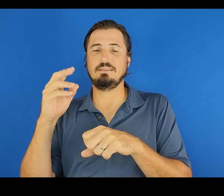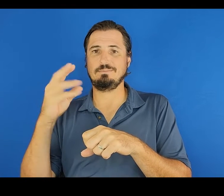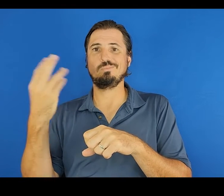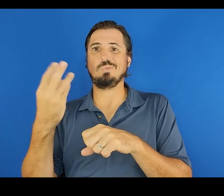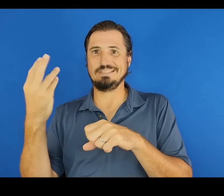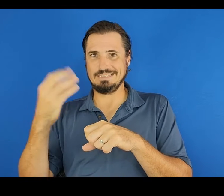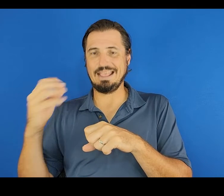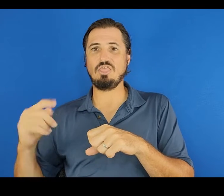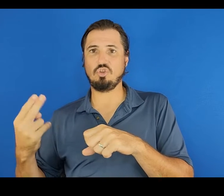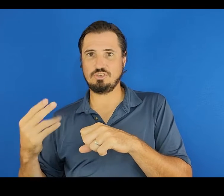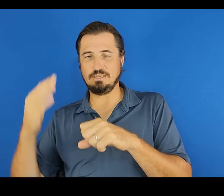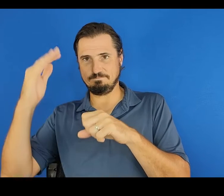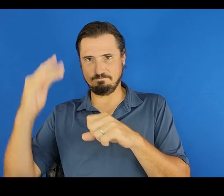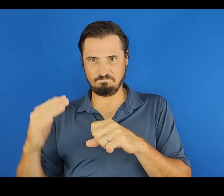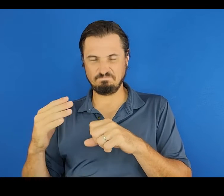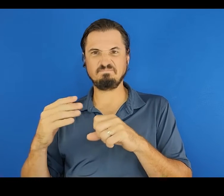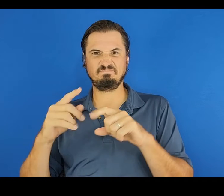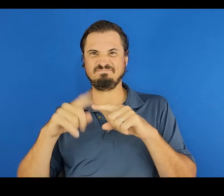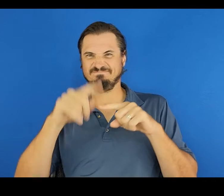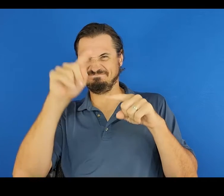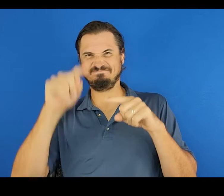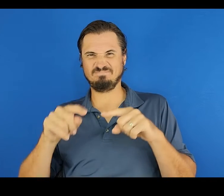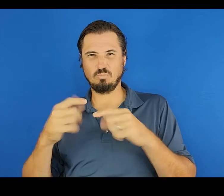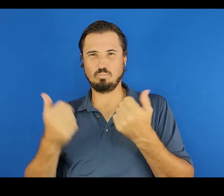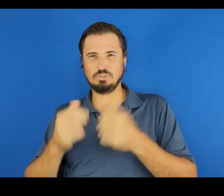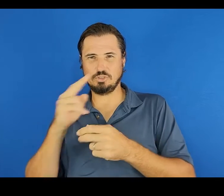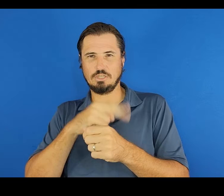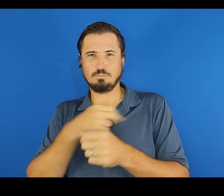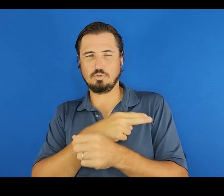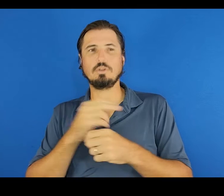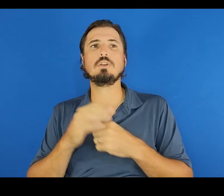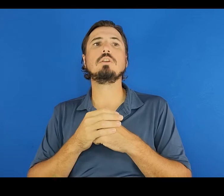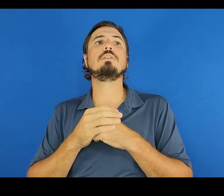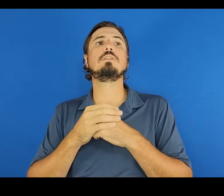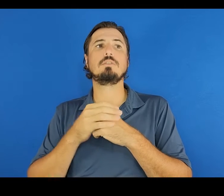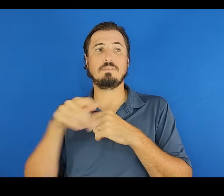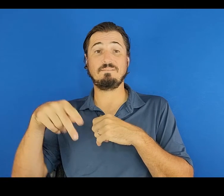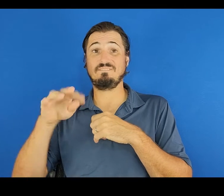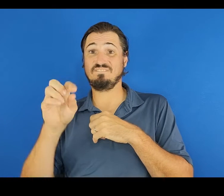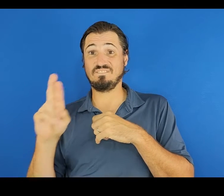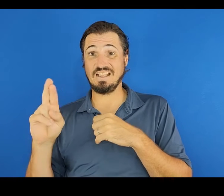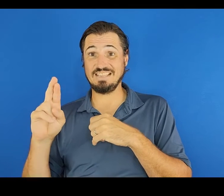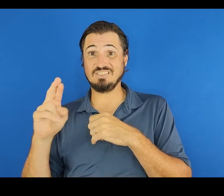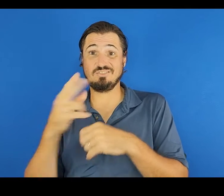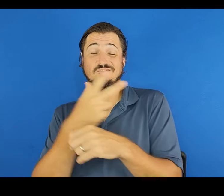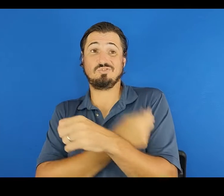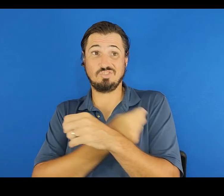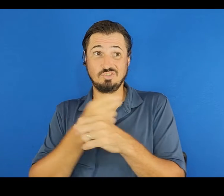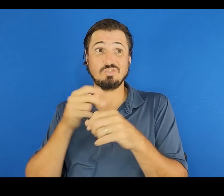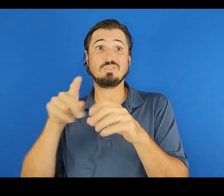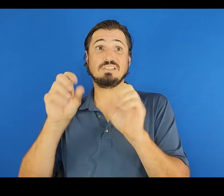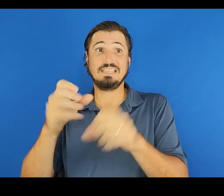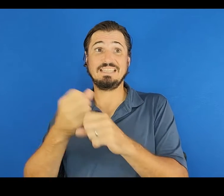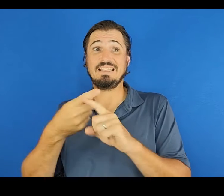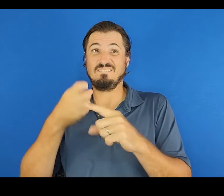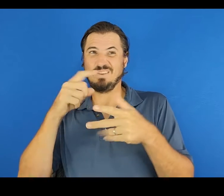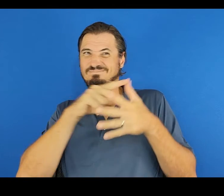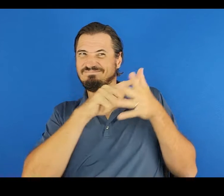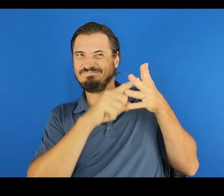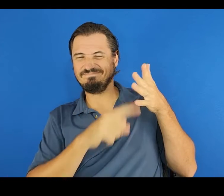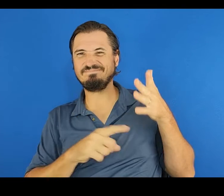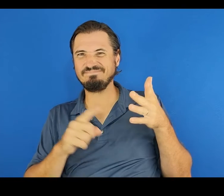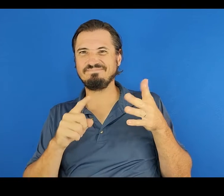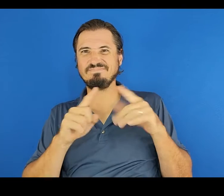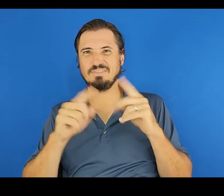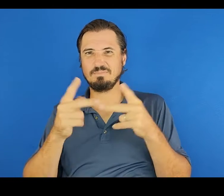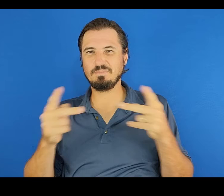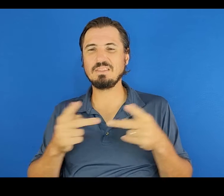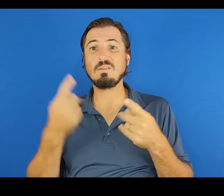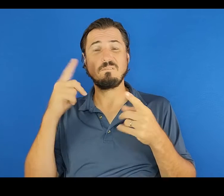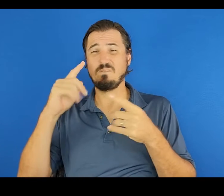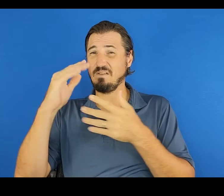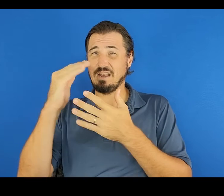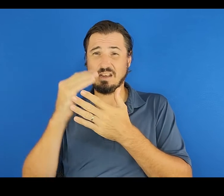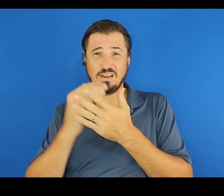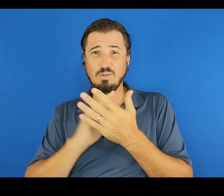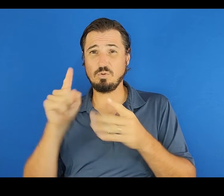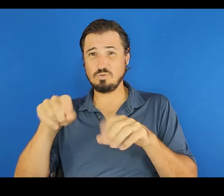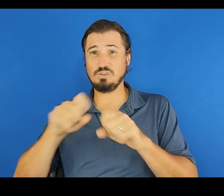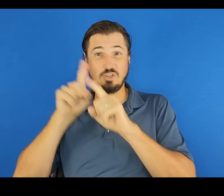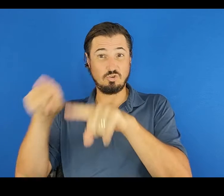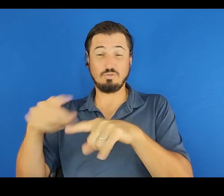Pfizer boosters are also available at pharmacy locations like Longs, Safeway, Walmart, Costco, and Kaiser Permanente. For a full list of locations, visit Kauai.gov/vaccine